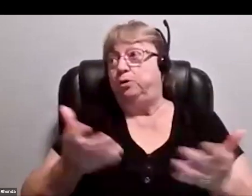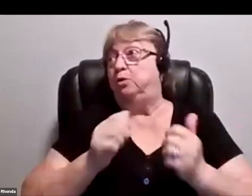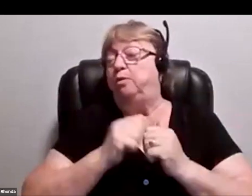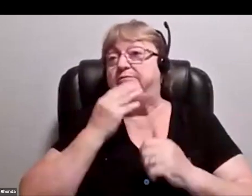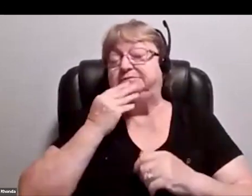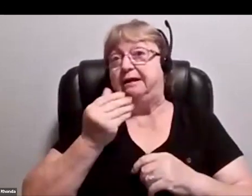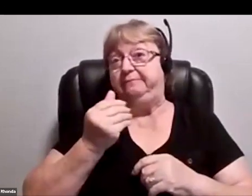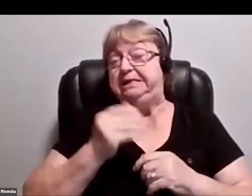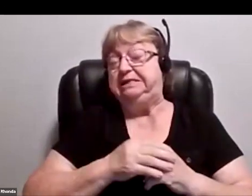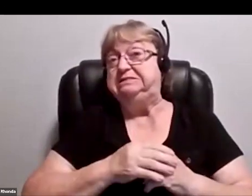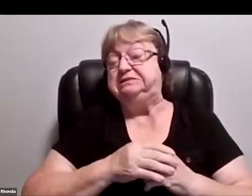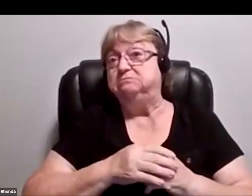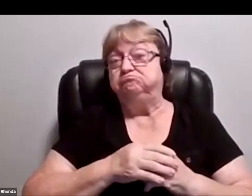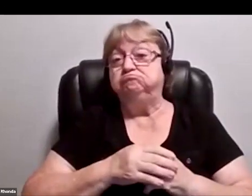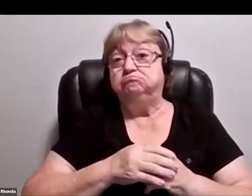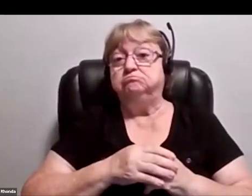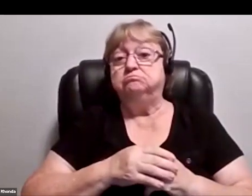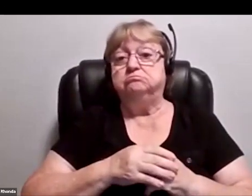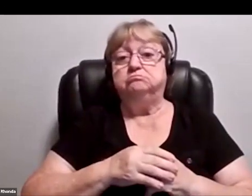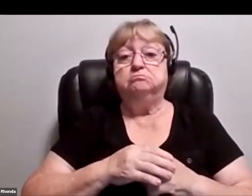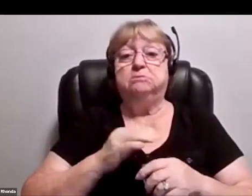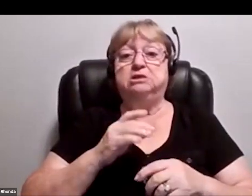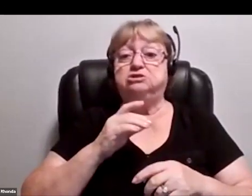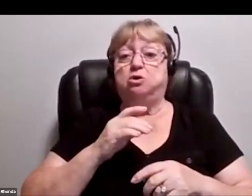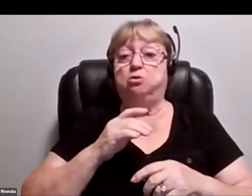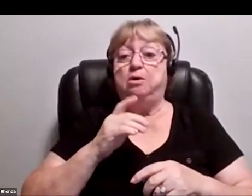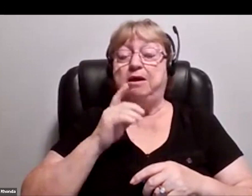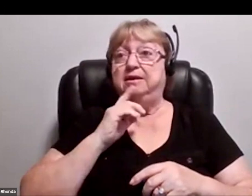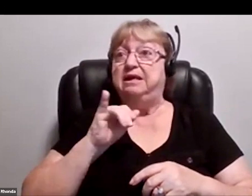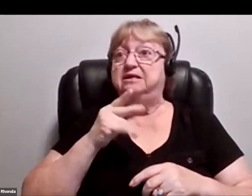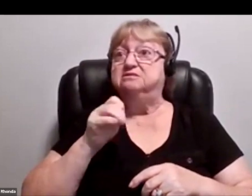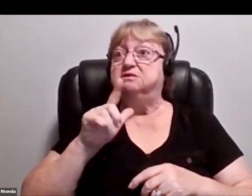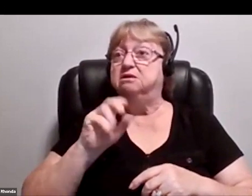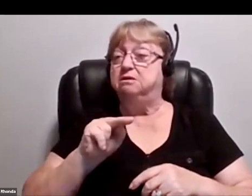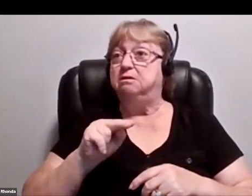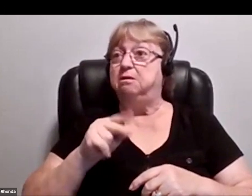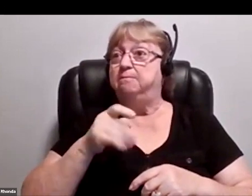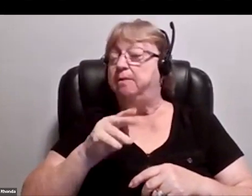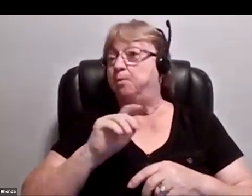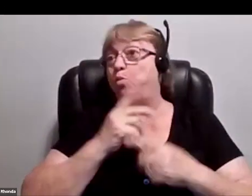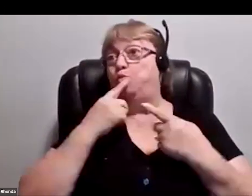Sorry, I just got a call. Insulin pumps do work down here, certainly. They just usually have to be packaged up